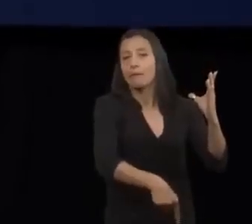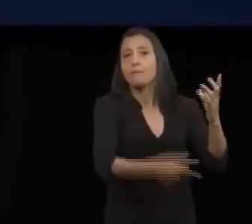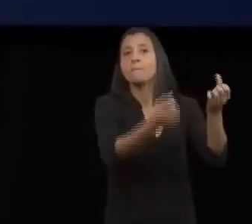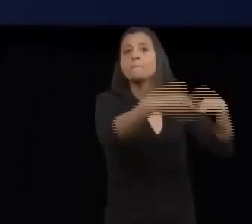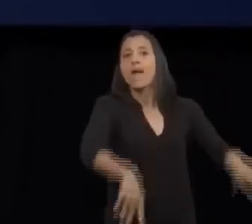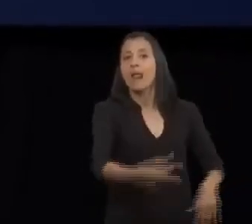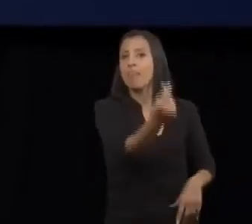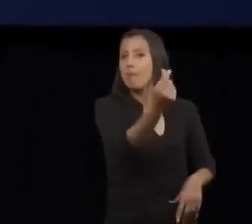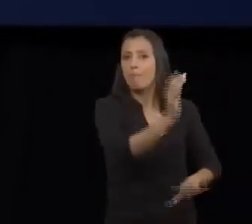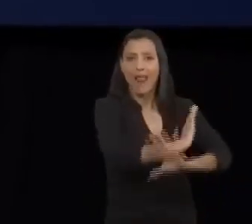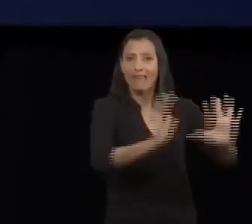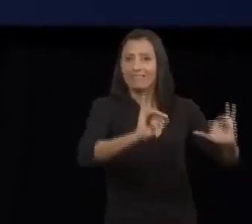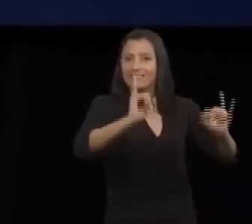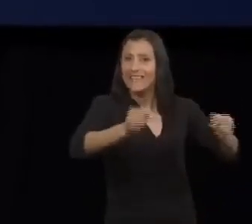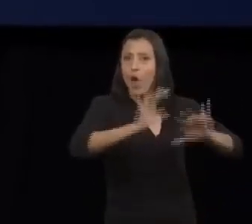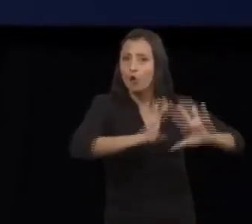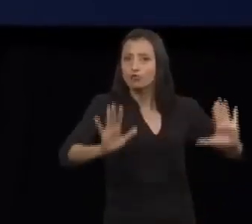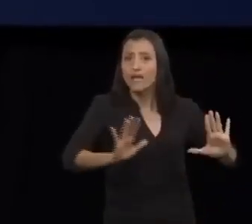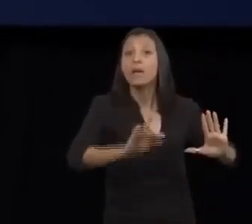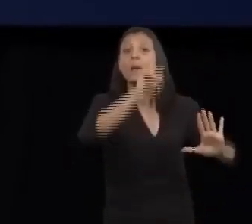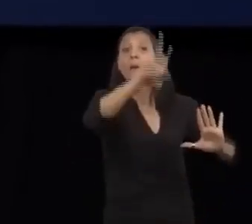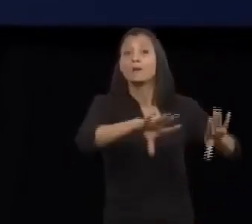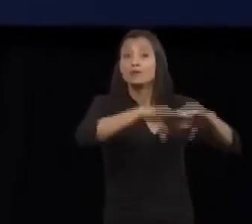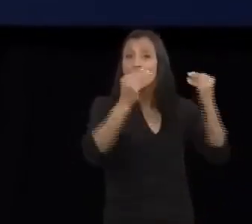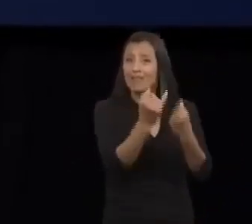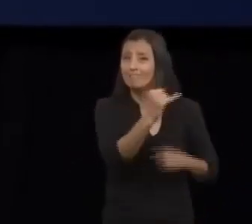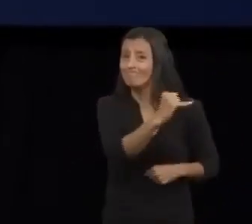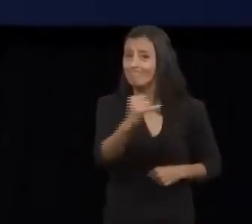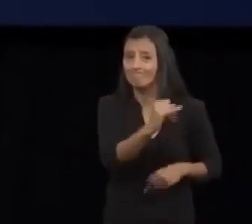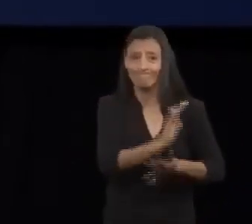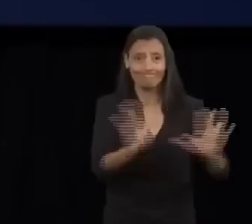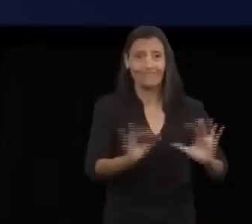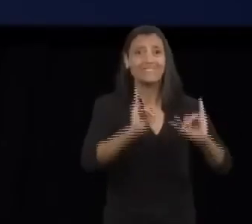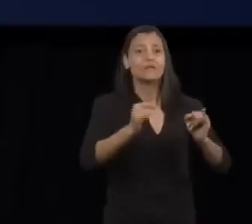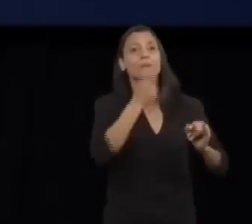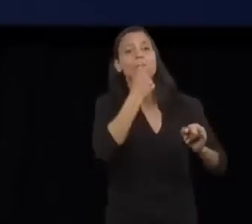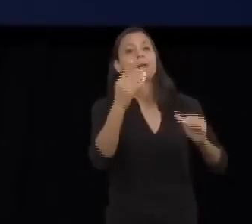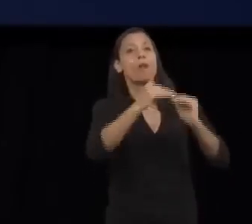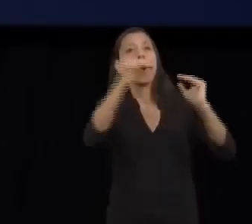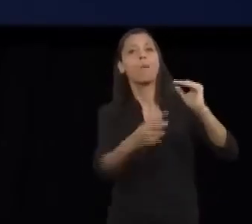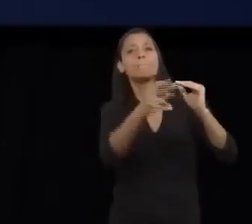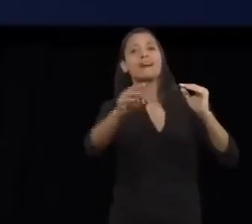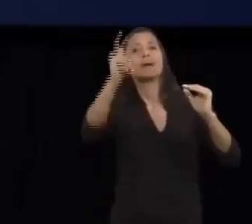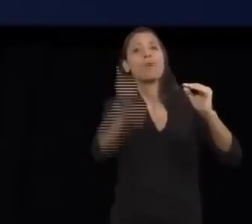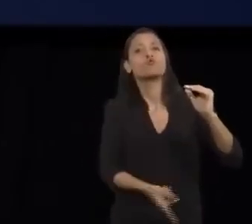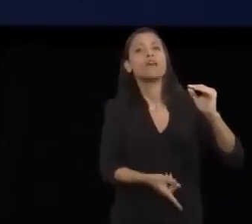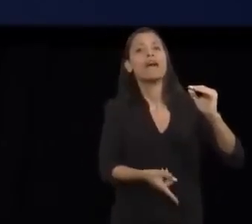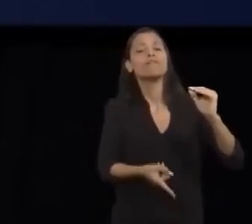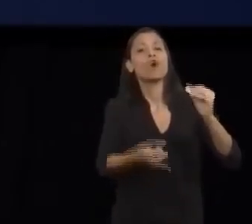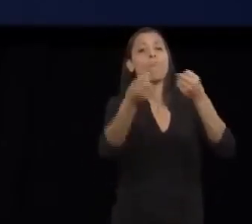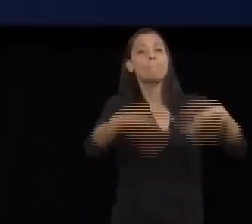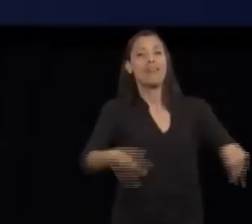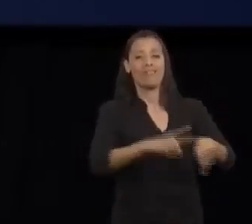So it's like, I don't know, you had an action and it fell by 20%, that is, at that moment, nothing more.